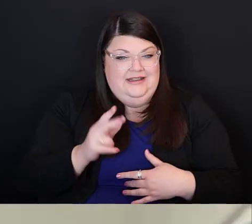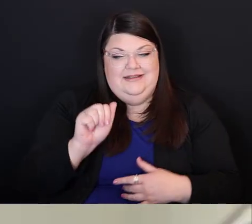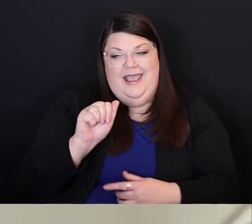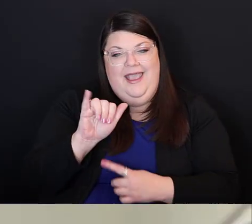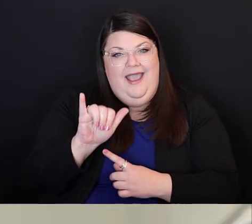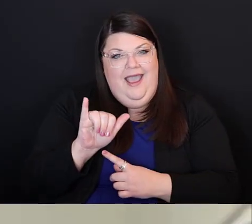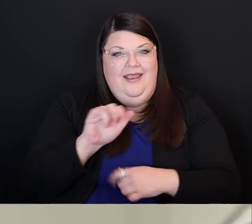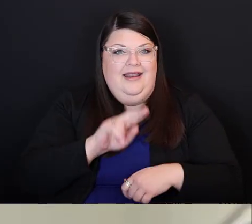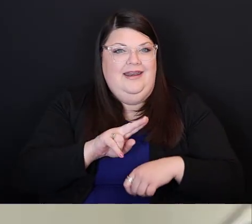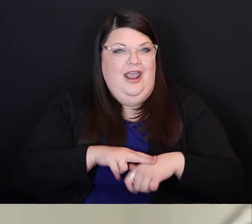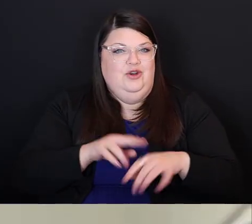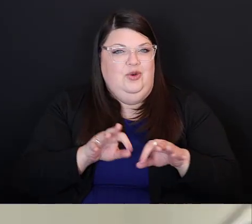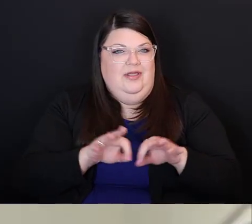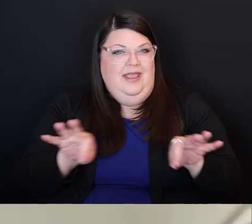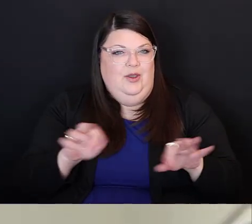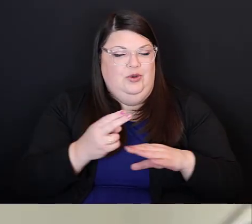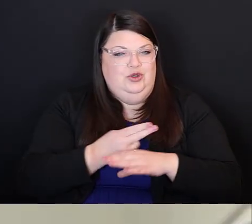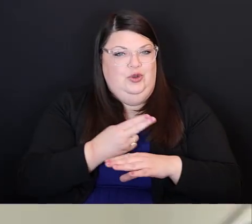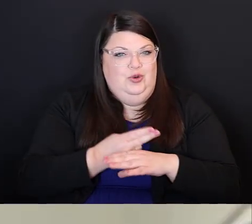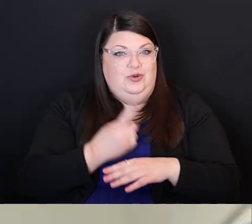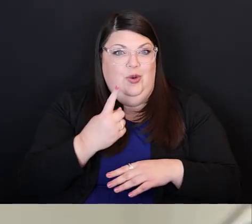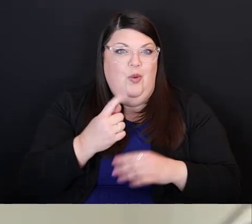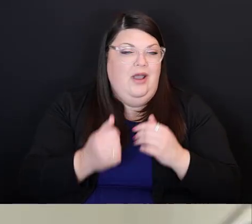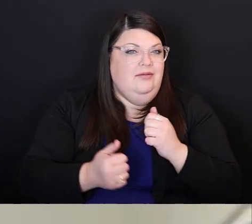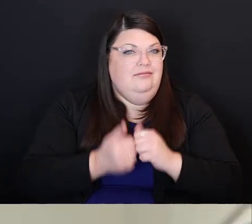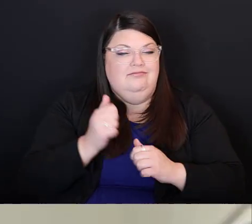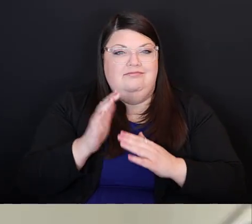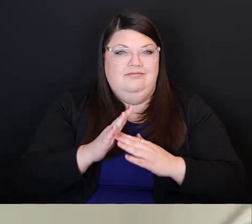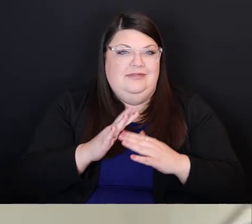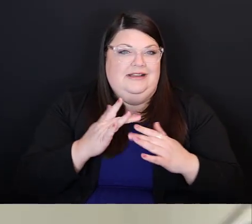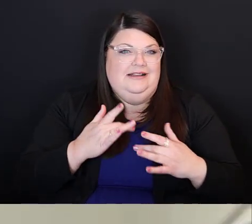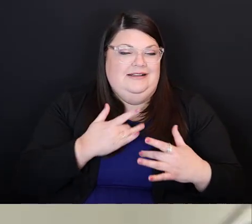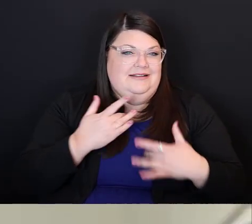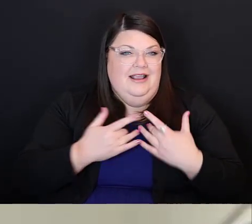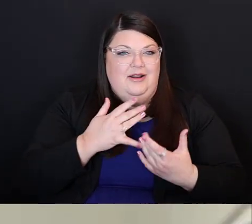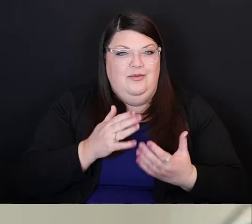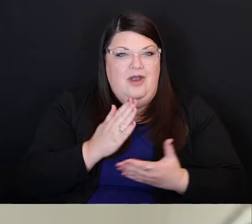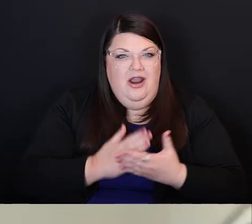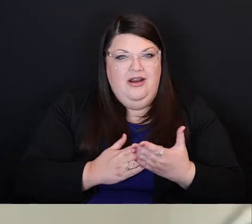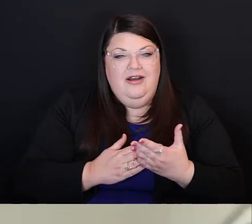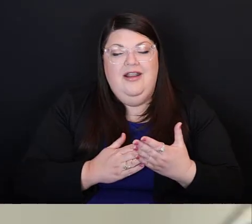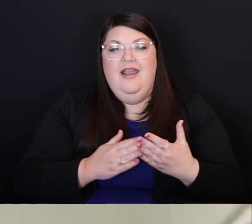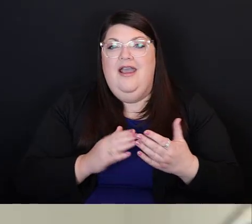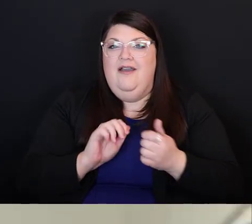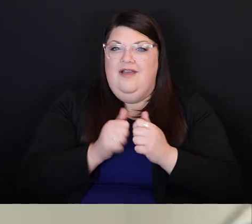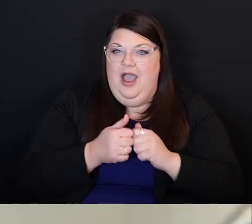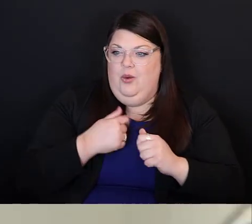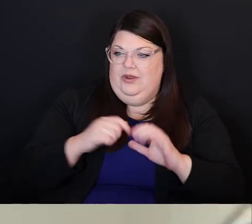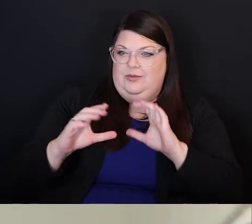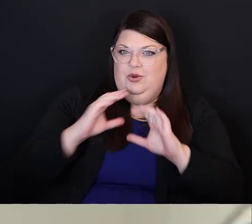One of the most exciting aspects of this current AI revolution is how it's enhancing the way we communicate with electronics.